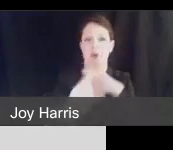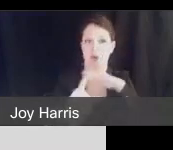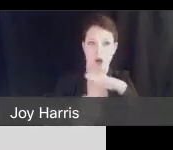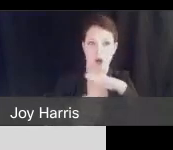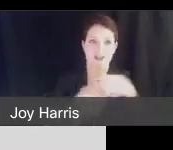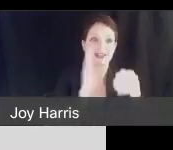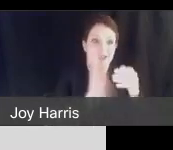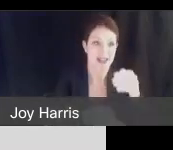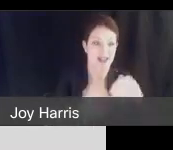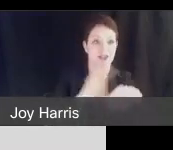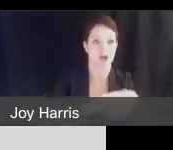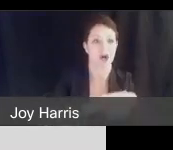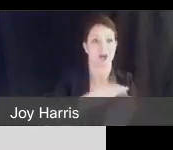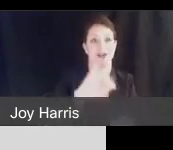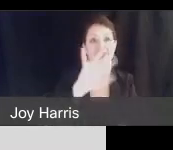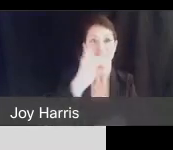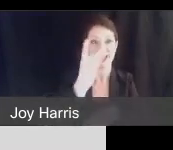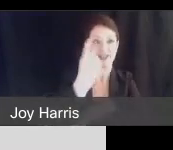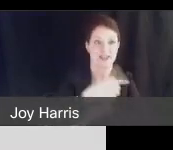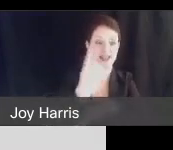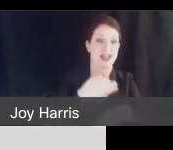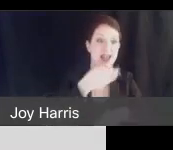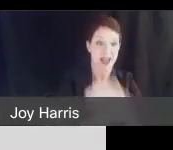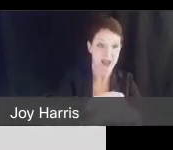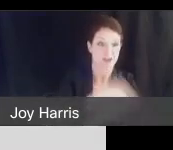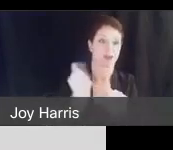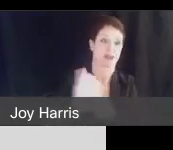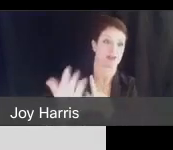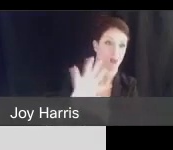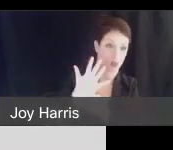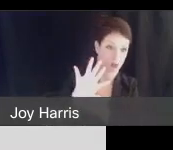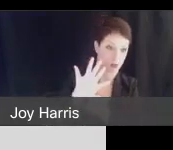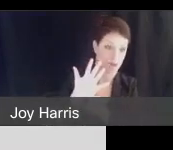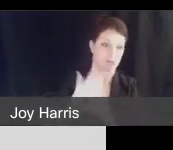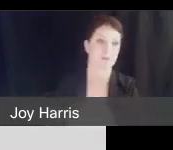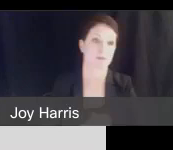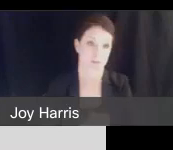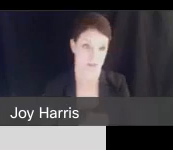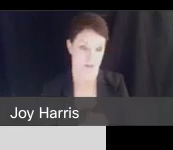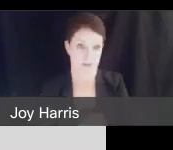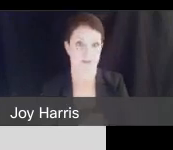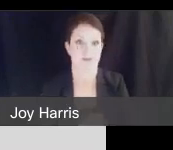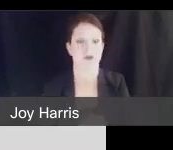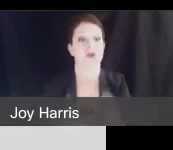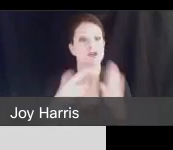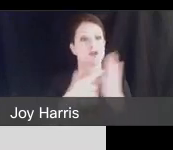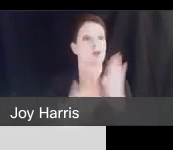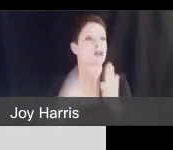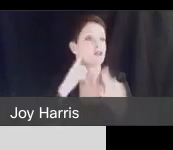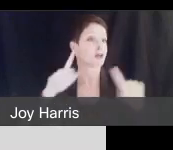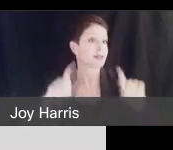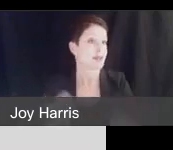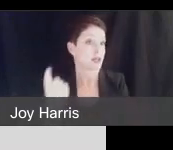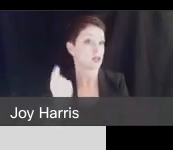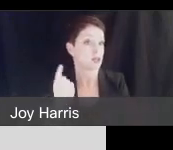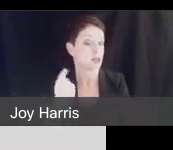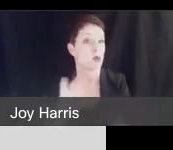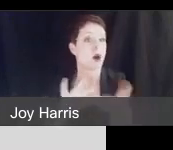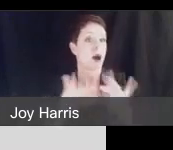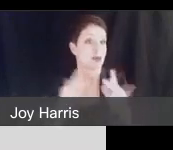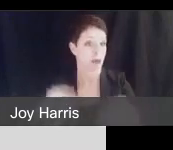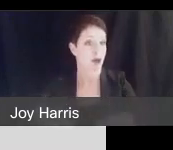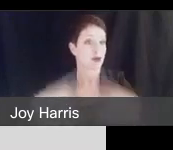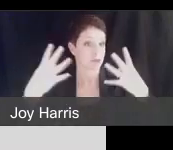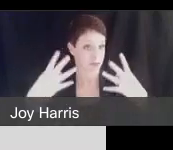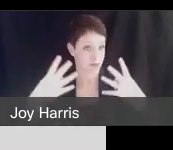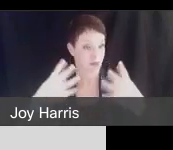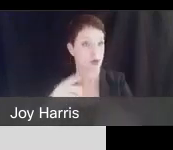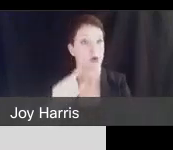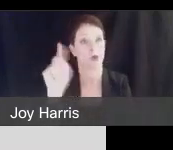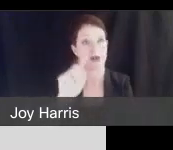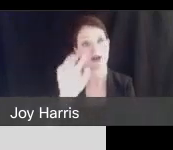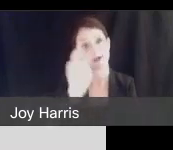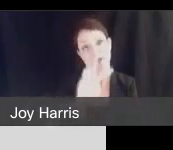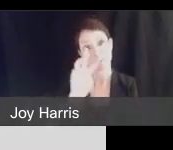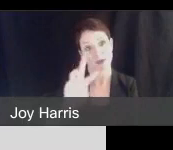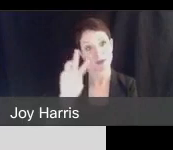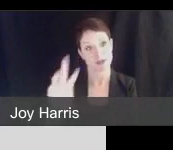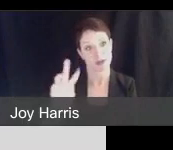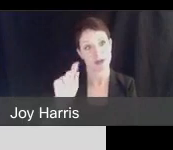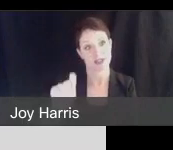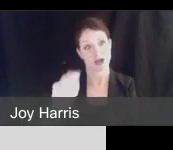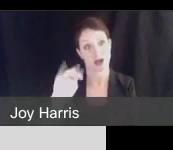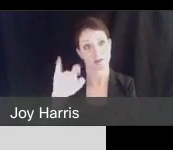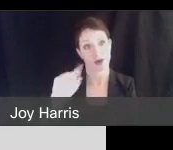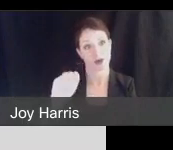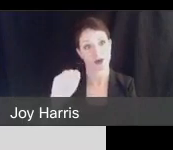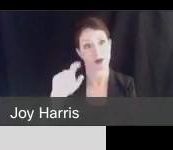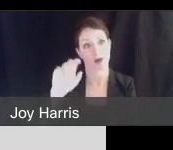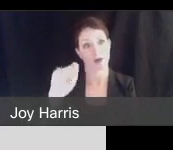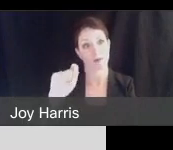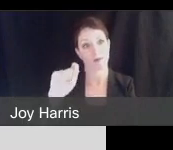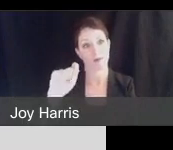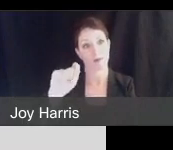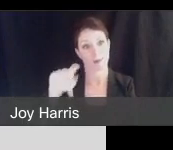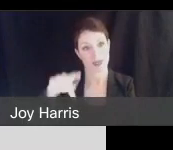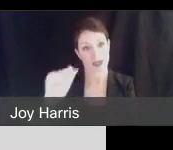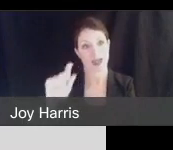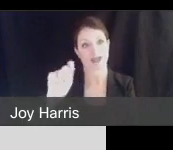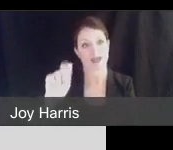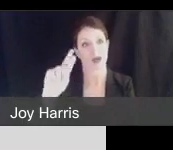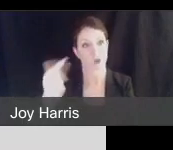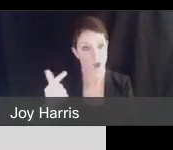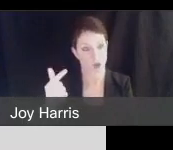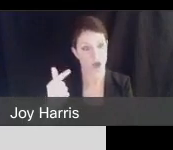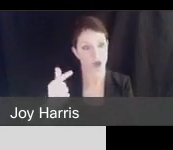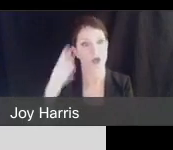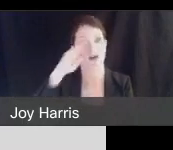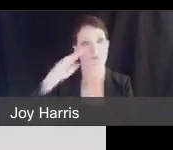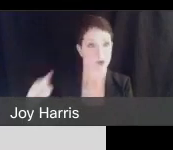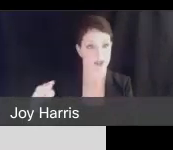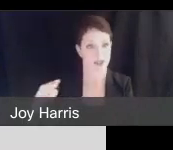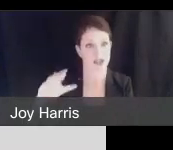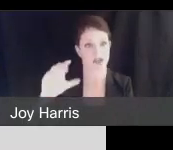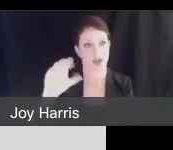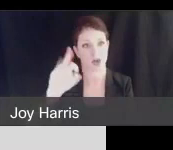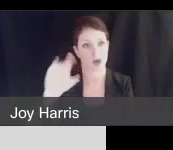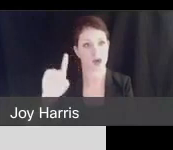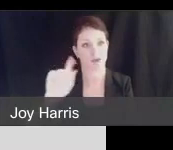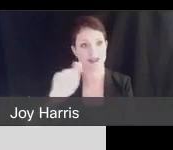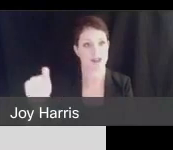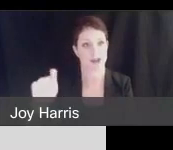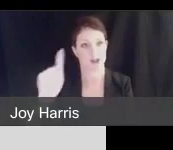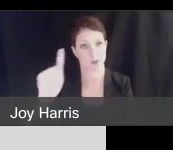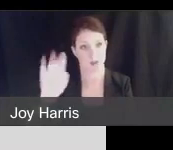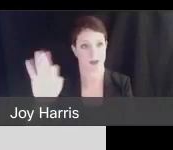on the eighth day after exposure. To register for a test, you can go online at www.montcopa.org/COVID-19.